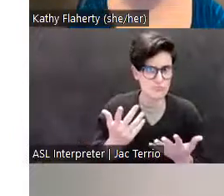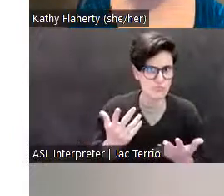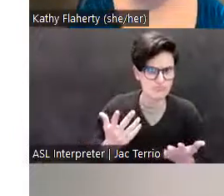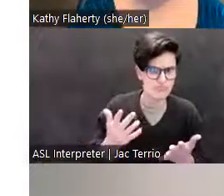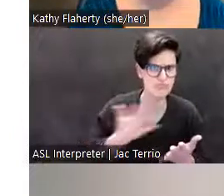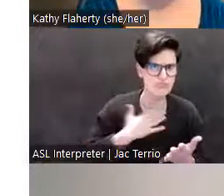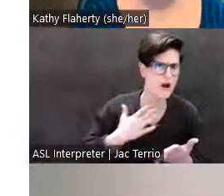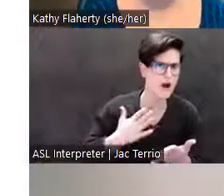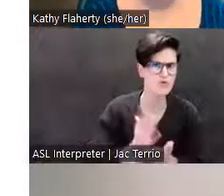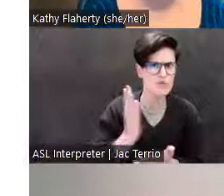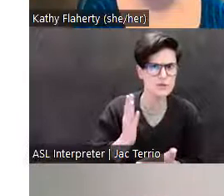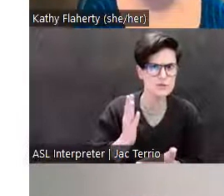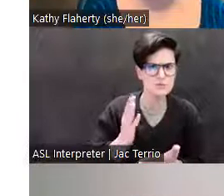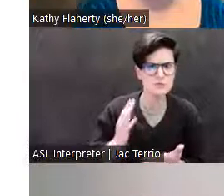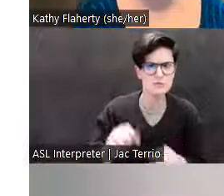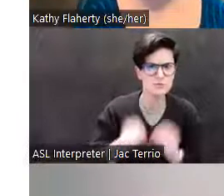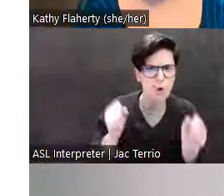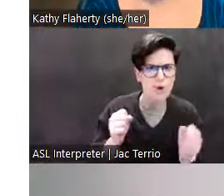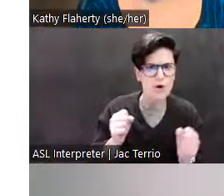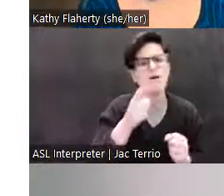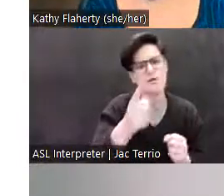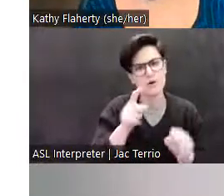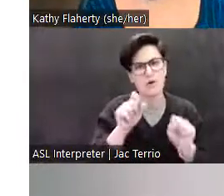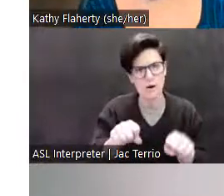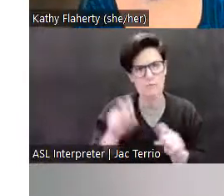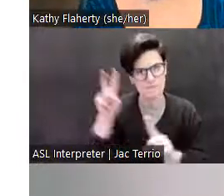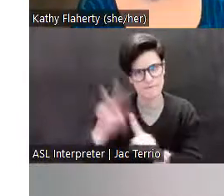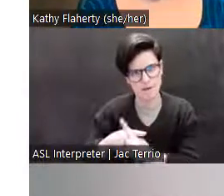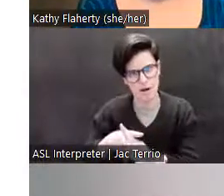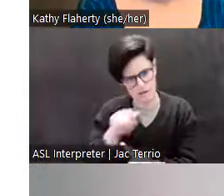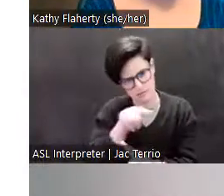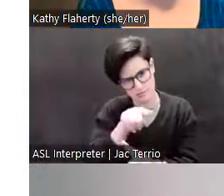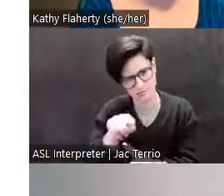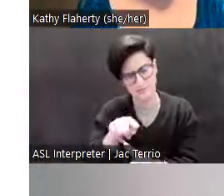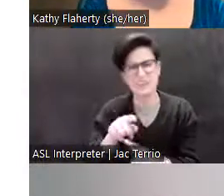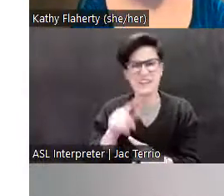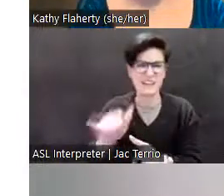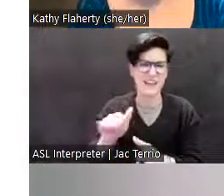15:32:56 And So there is a link here also in the Powerpoint that you can use to get